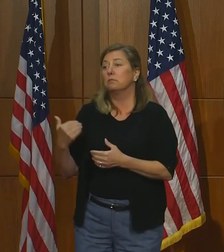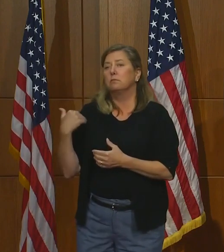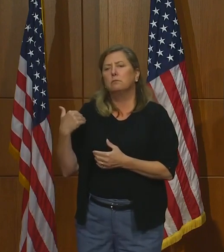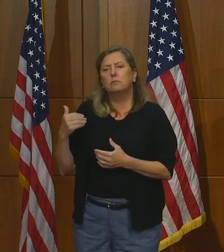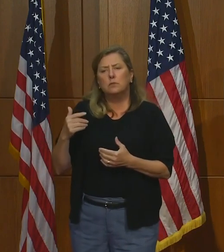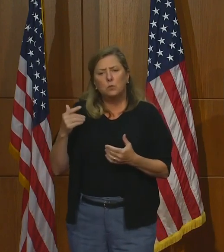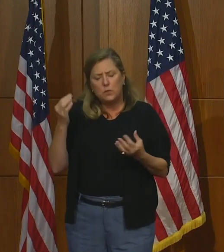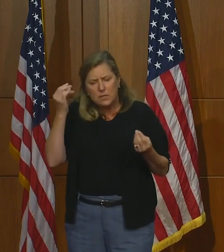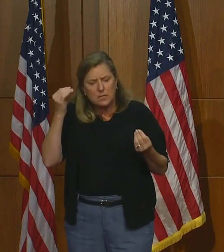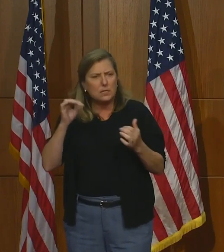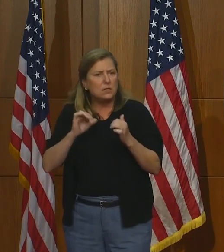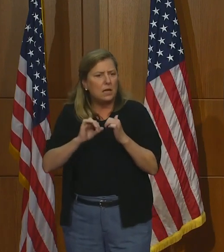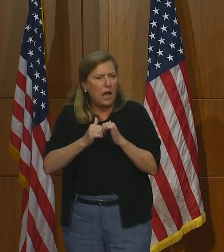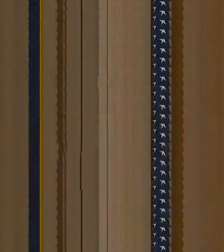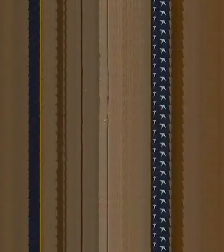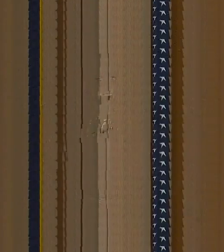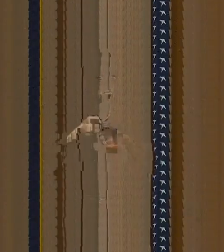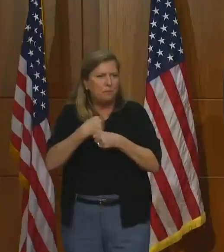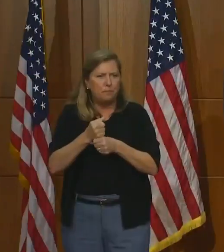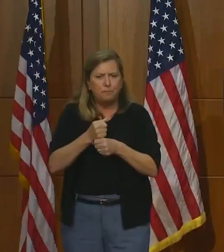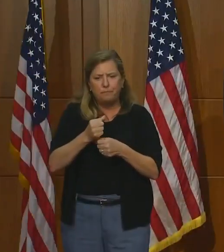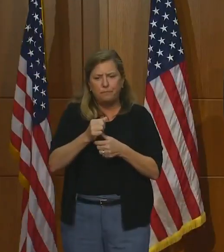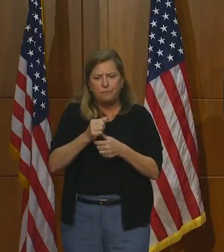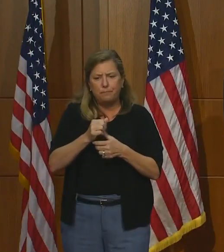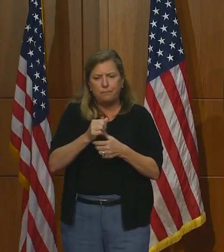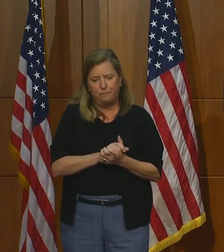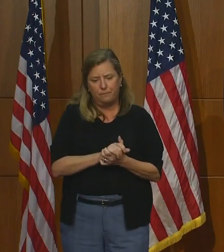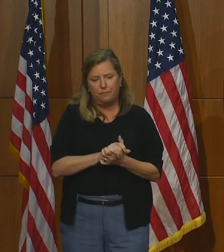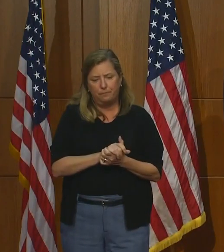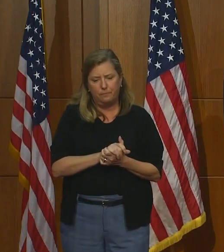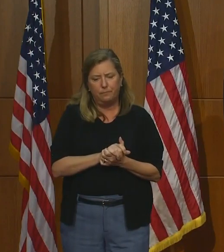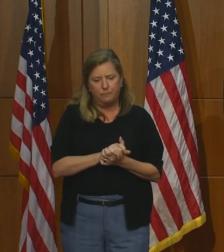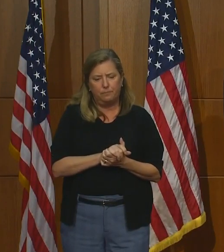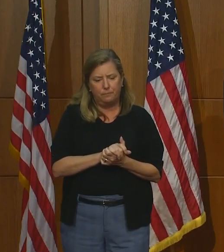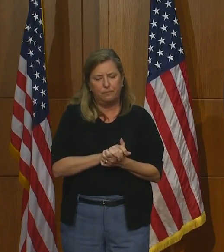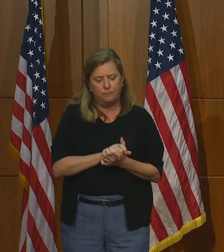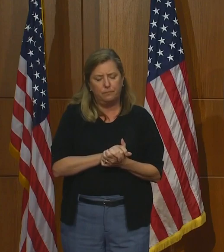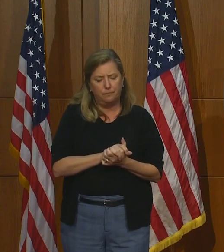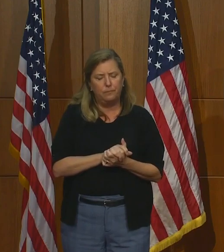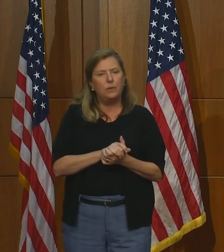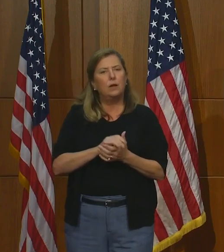EARLIER THE ODDS ON THIS AS WE WERE RIGHT WITH OUR TASK FORCES